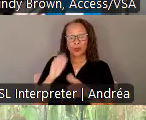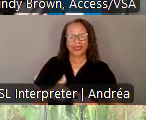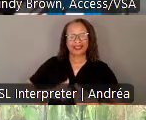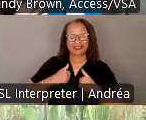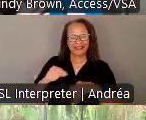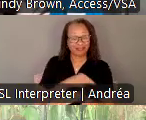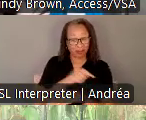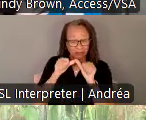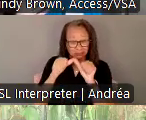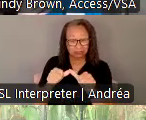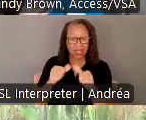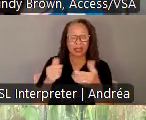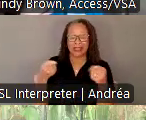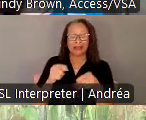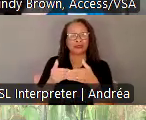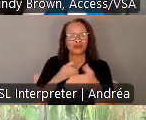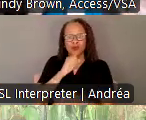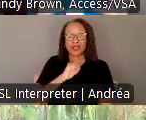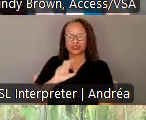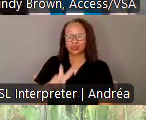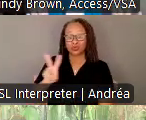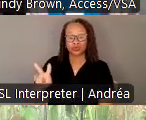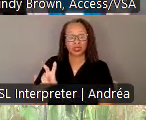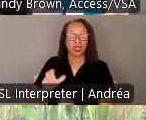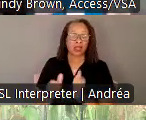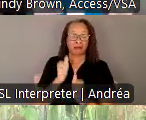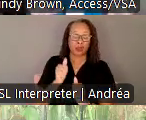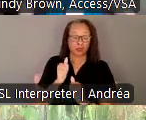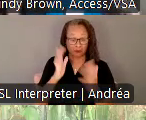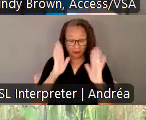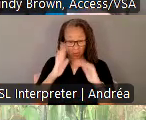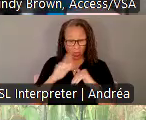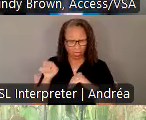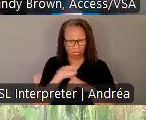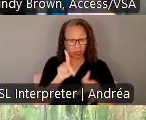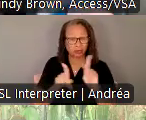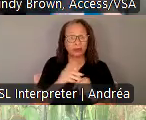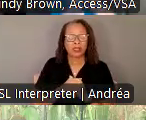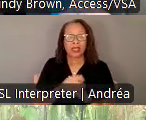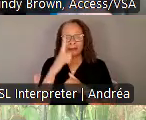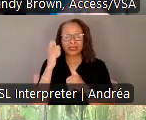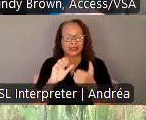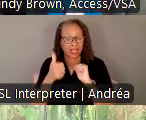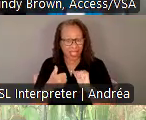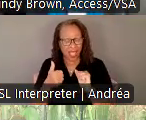that occurs before age 22. So we're mostly talking about those folks because of the way that the programs intersect.